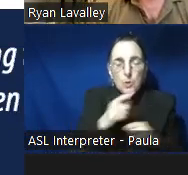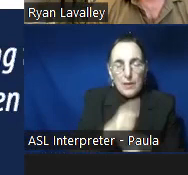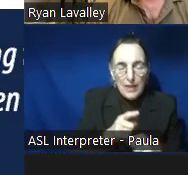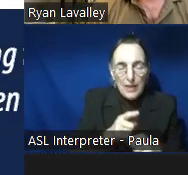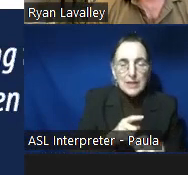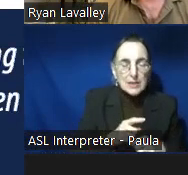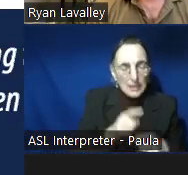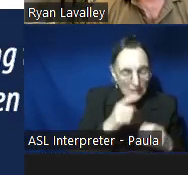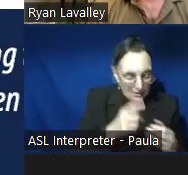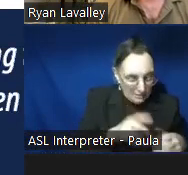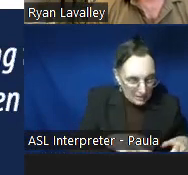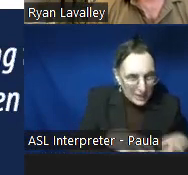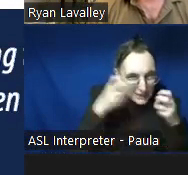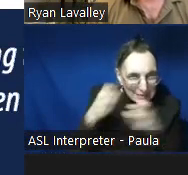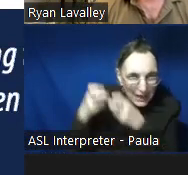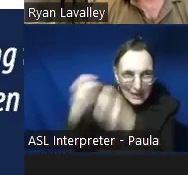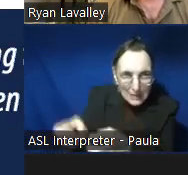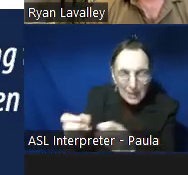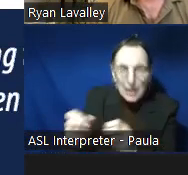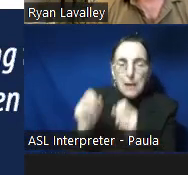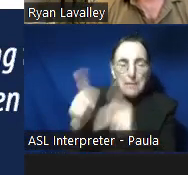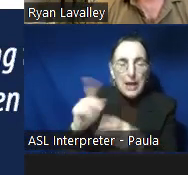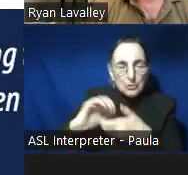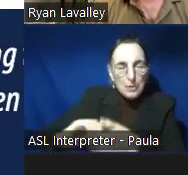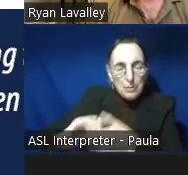partners to help brainstorm how we can mprove the continue to evolve as a group.